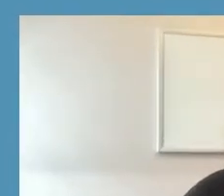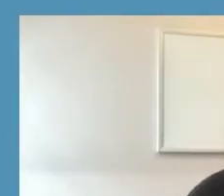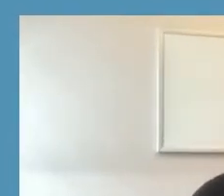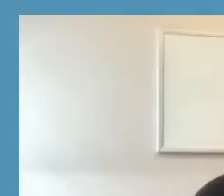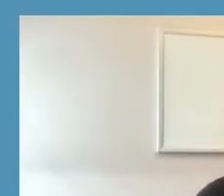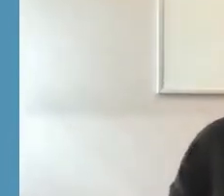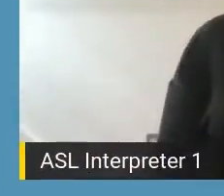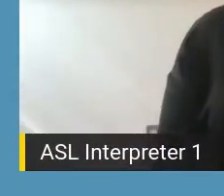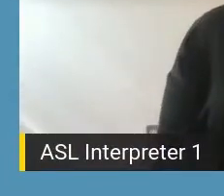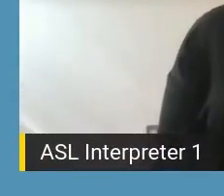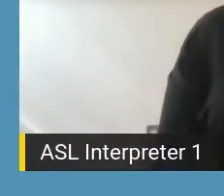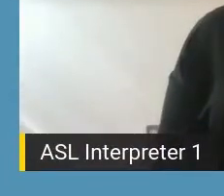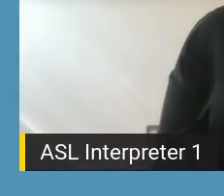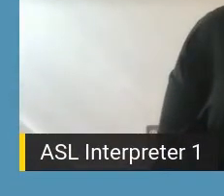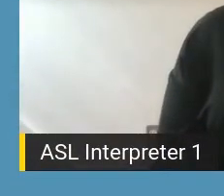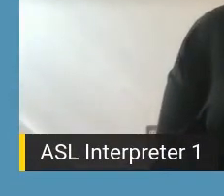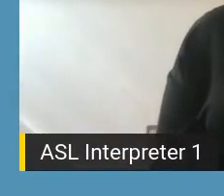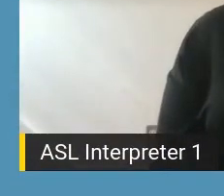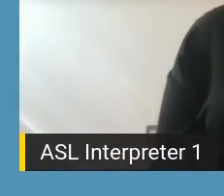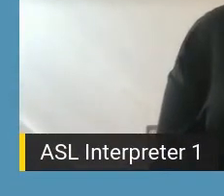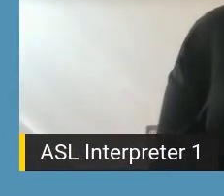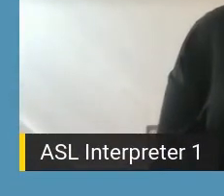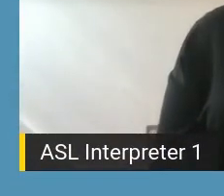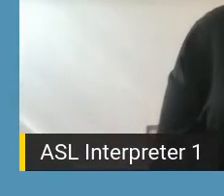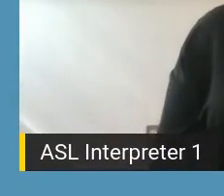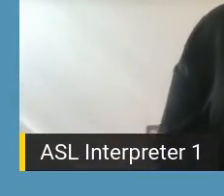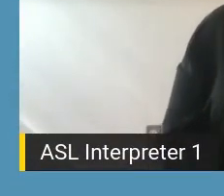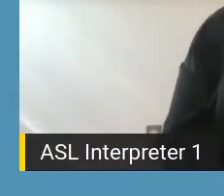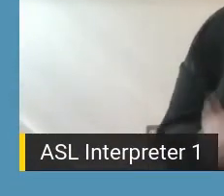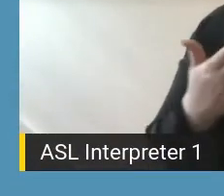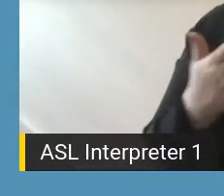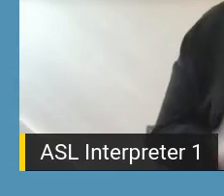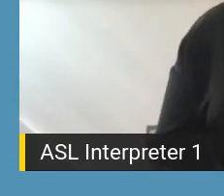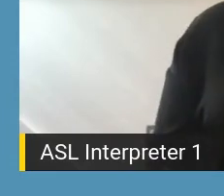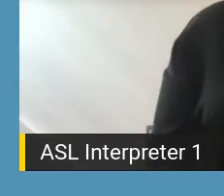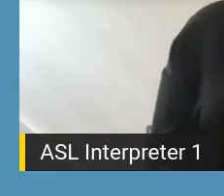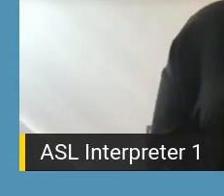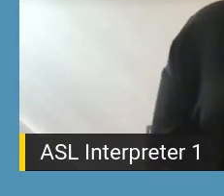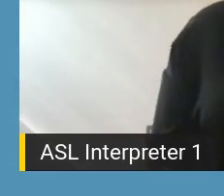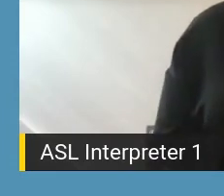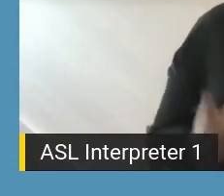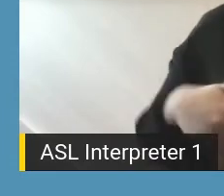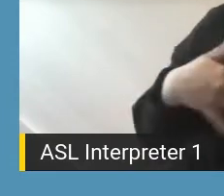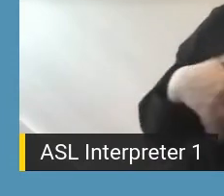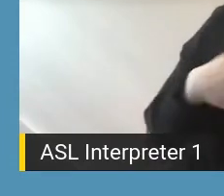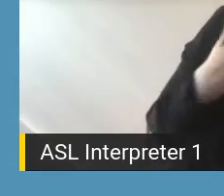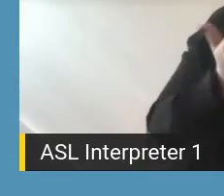Okay, thanks Hannah. You went through a lot of material here today and we actually have